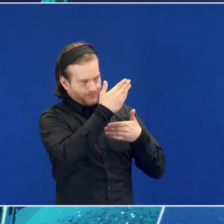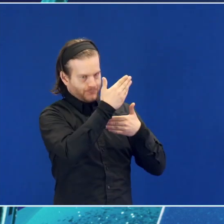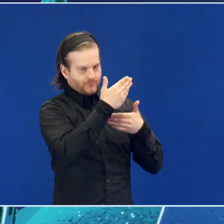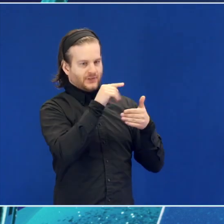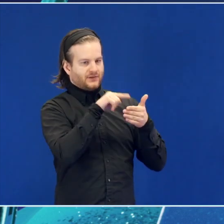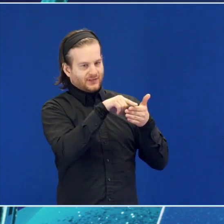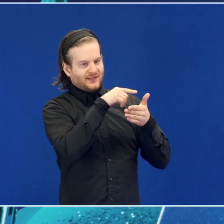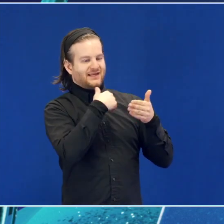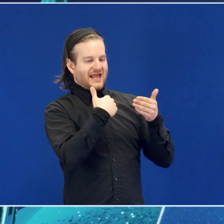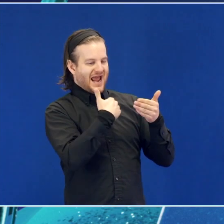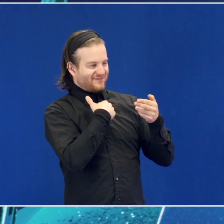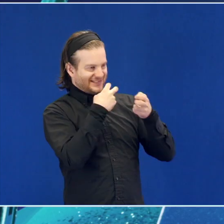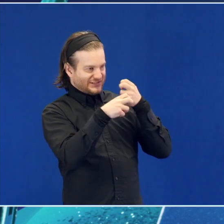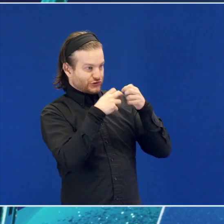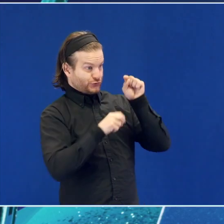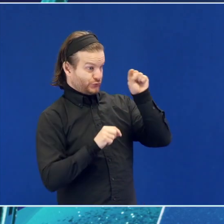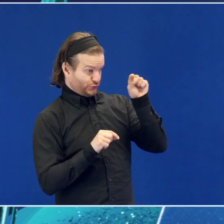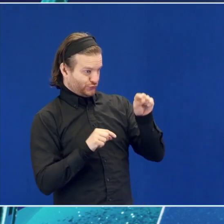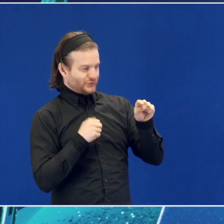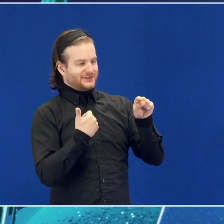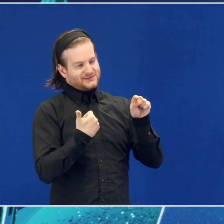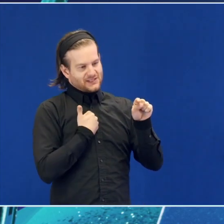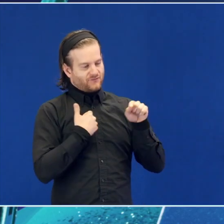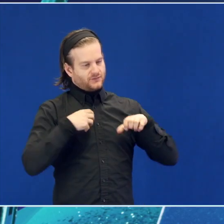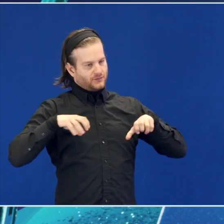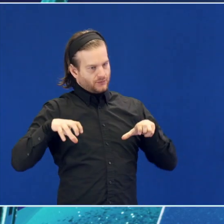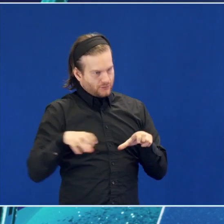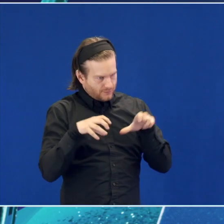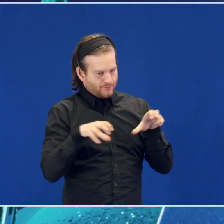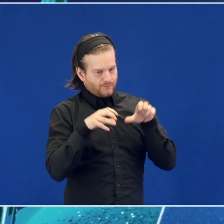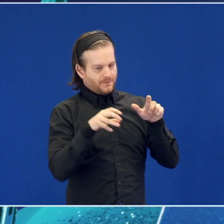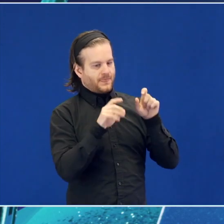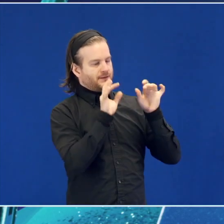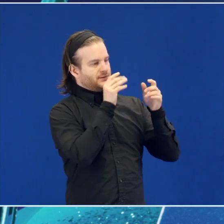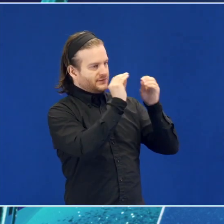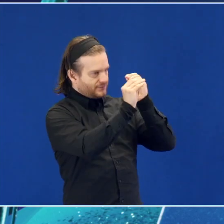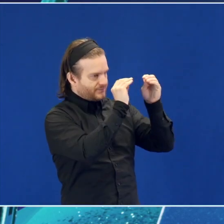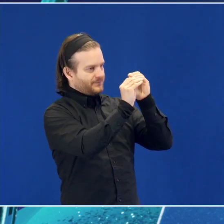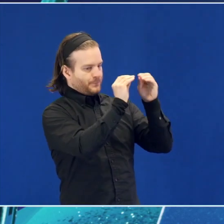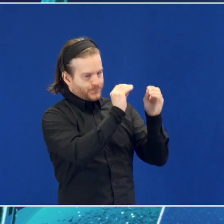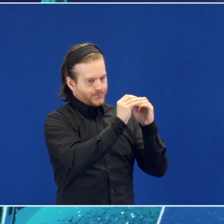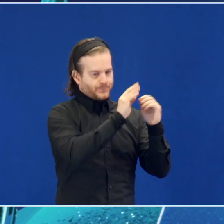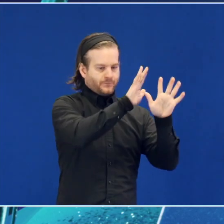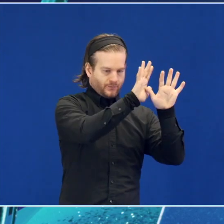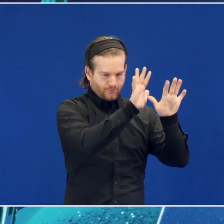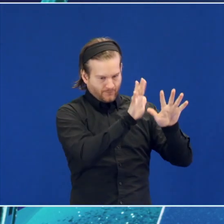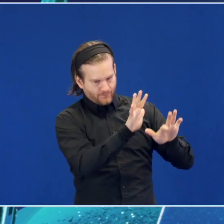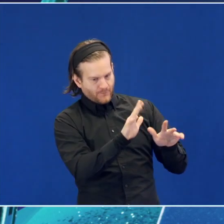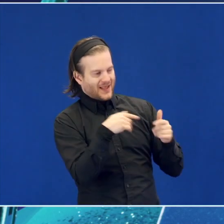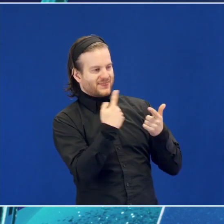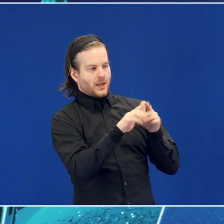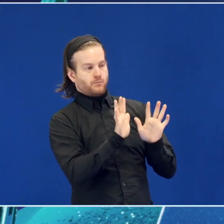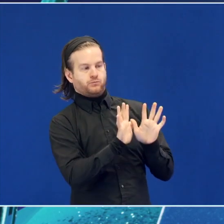that I just developed before I push it further down the line." Sometimes it's hard to do even that, okay, to be honest.